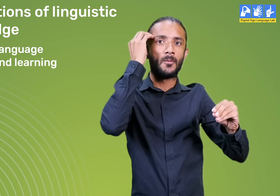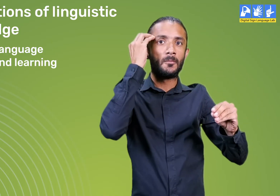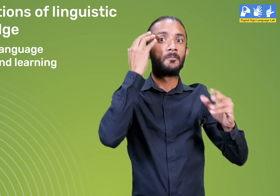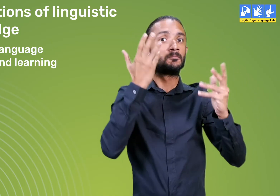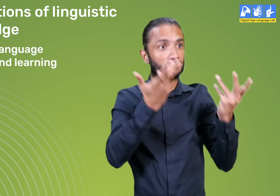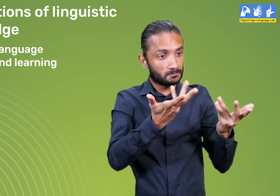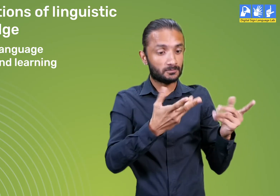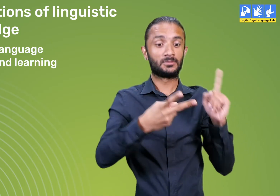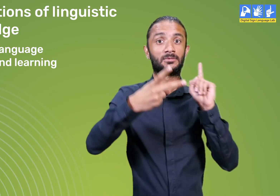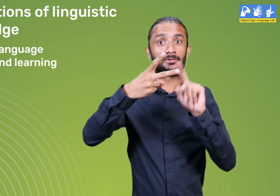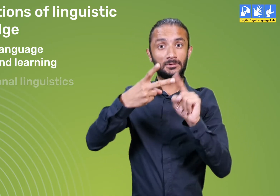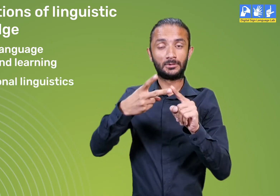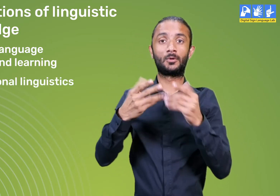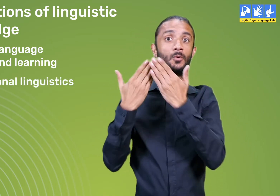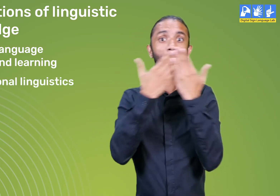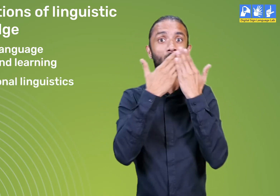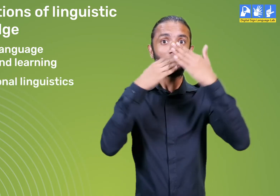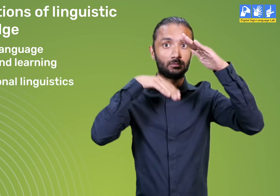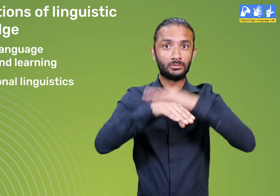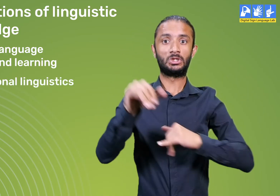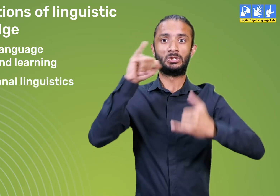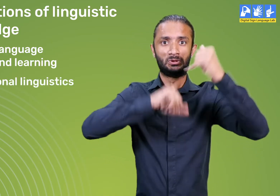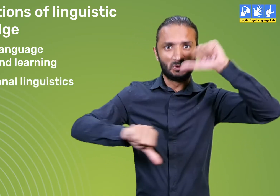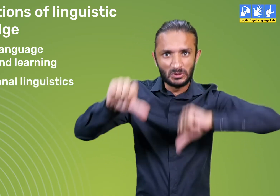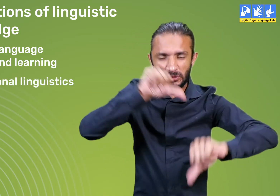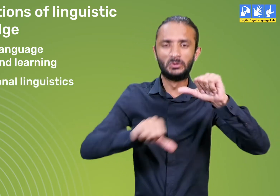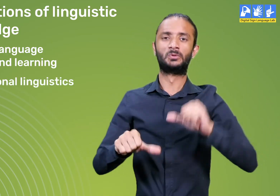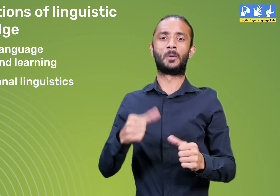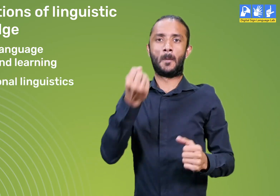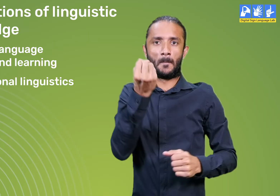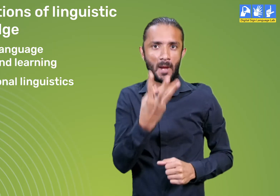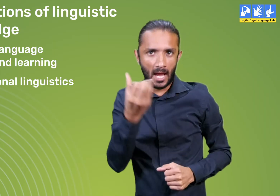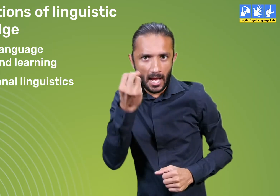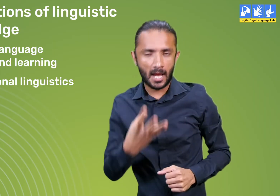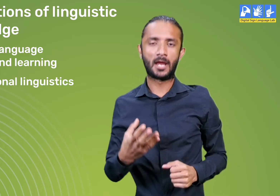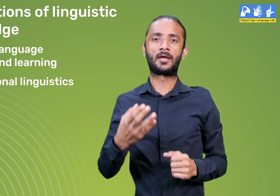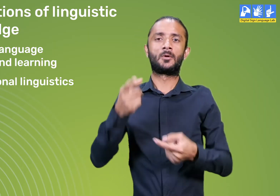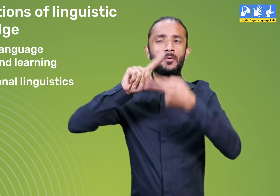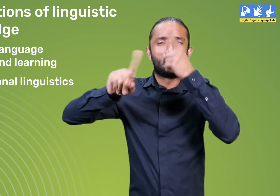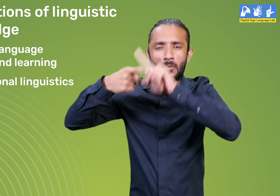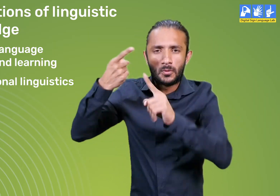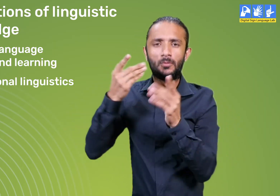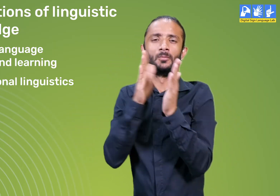ii) educational linguistic – it involves the knowledge of science , mathematics , history and many more